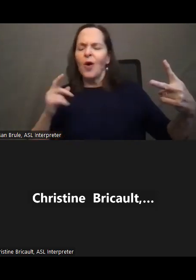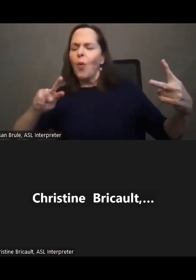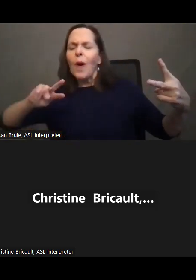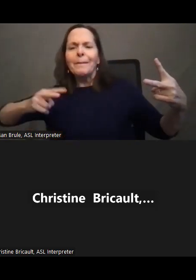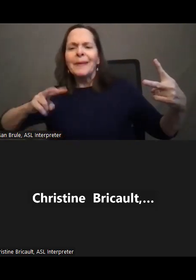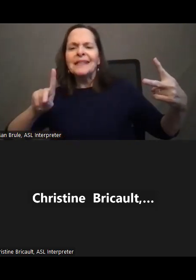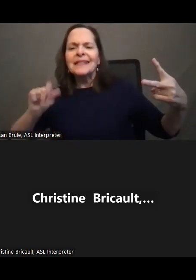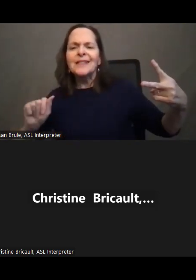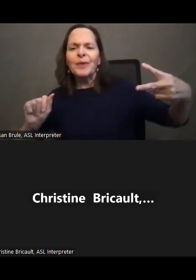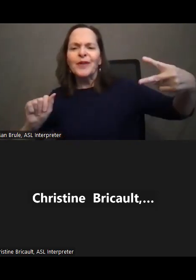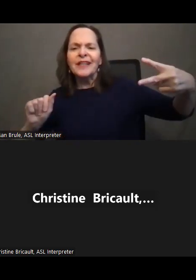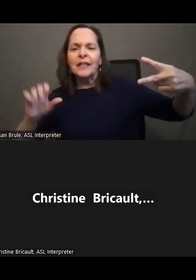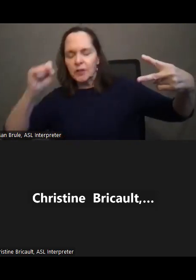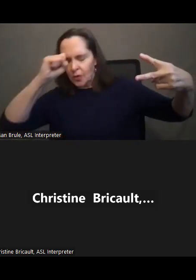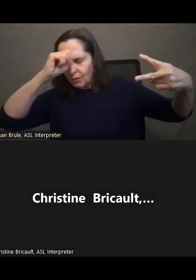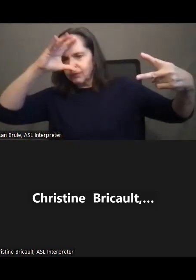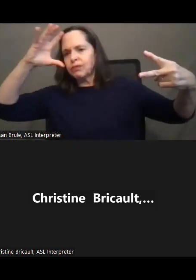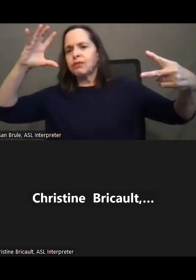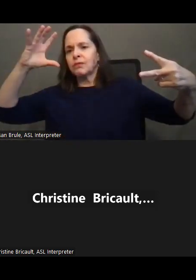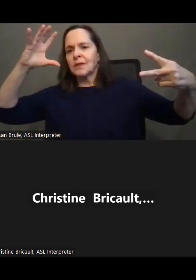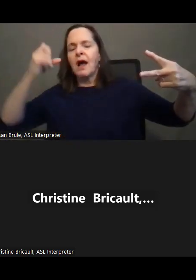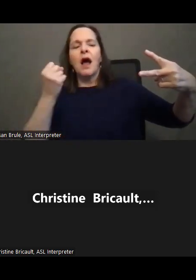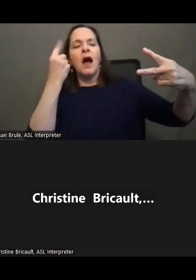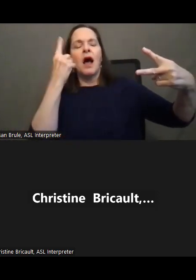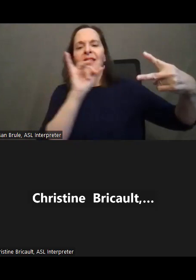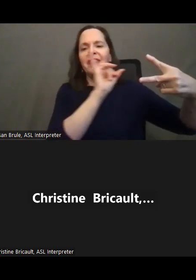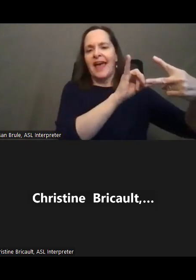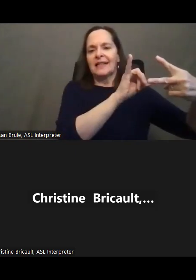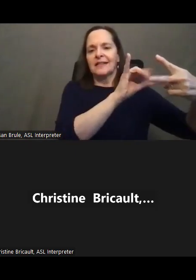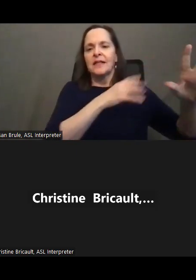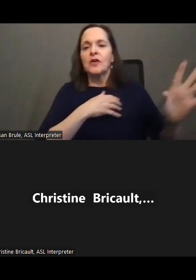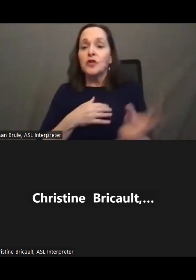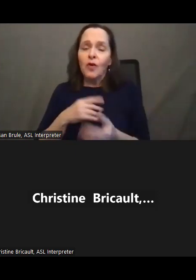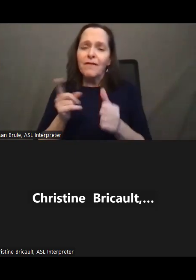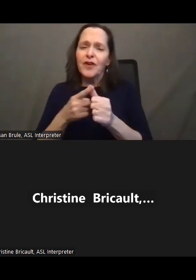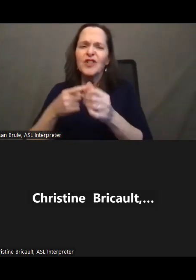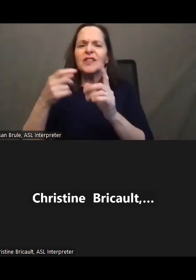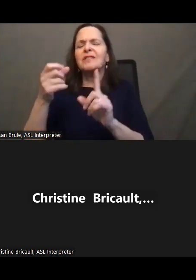So, when we're talking about disability in the context of the ADA